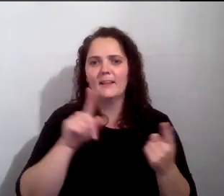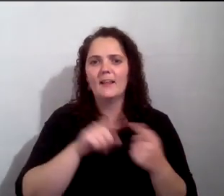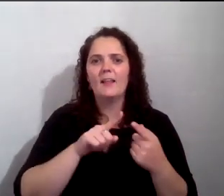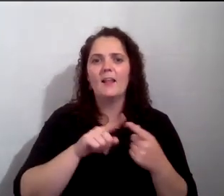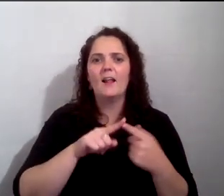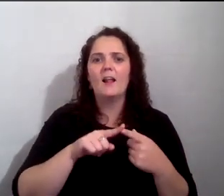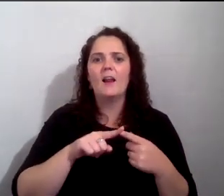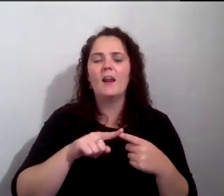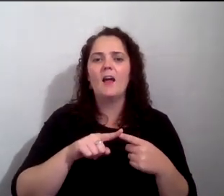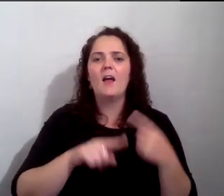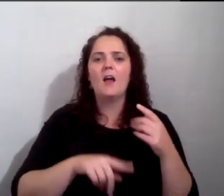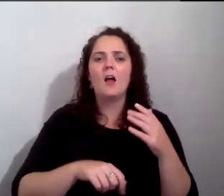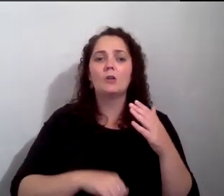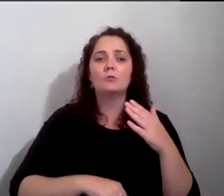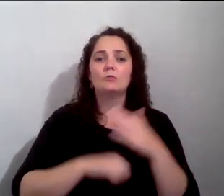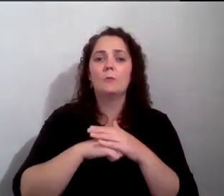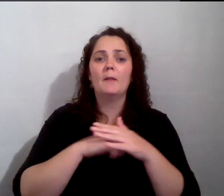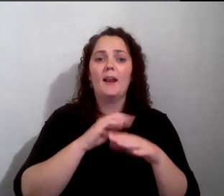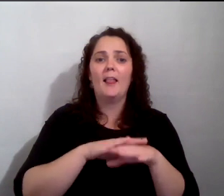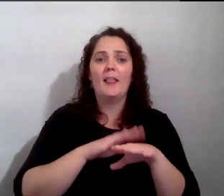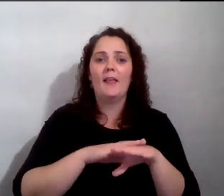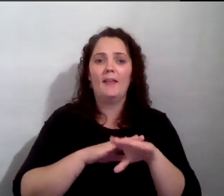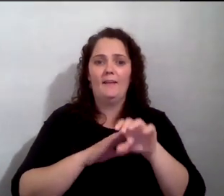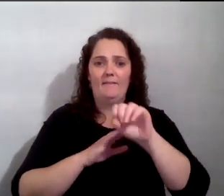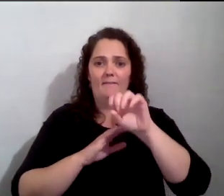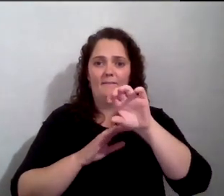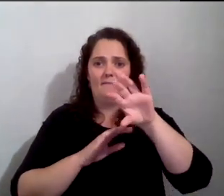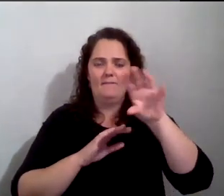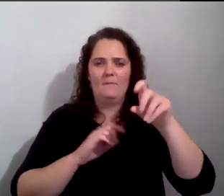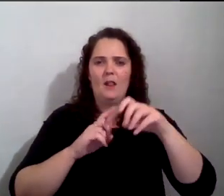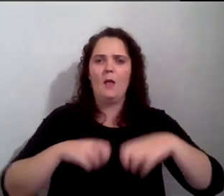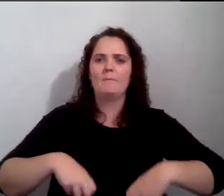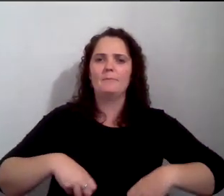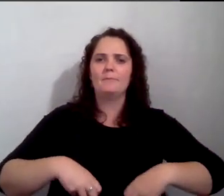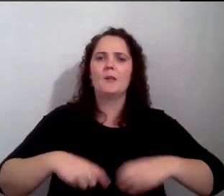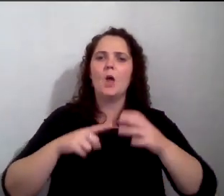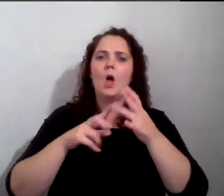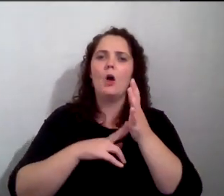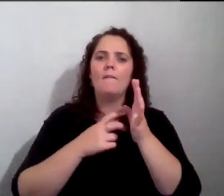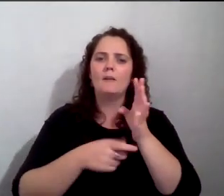there's the ovaries up in the top left that are tied with bows,